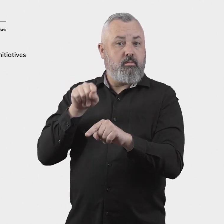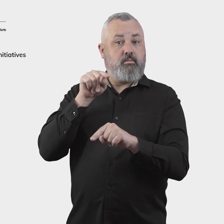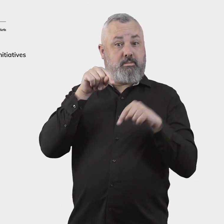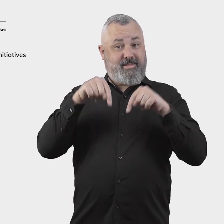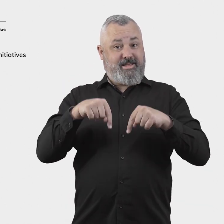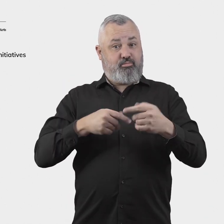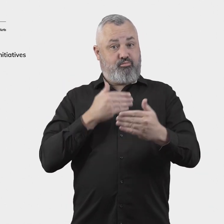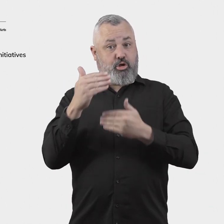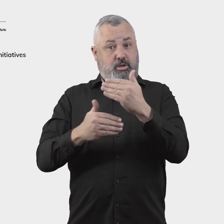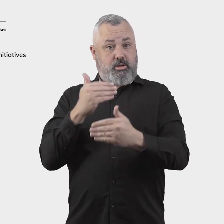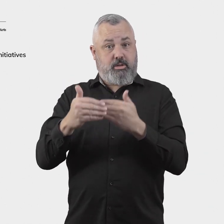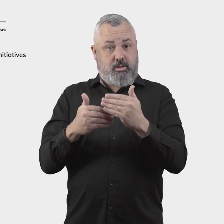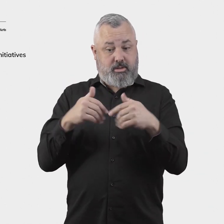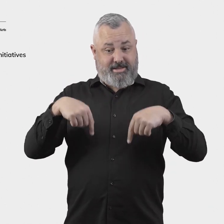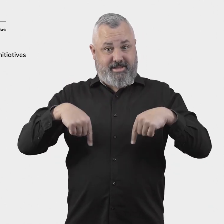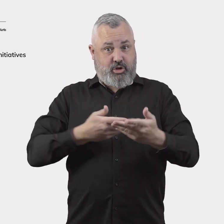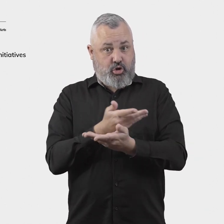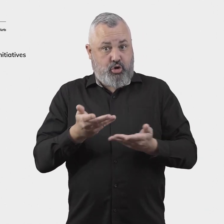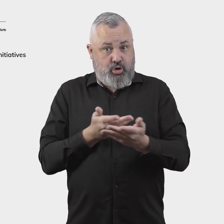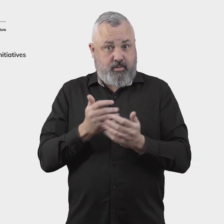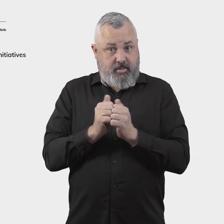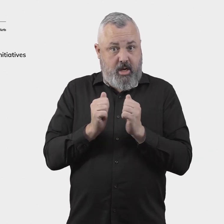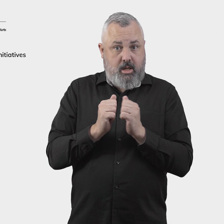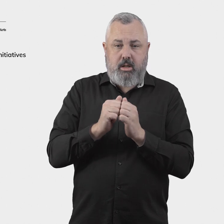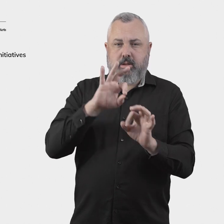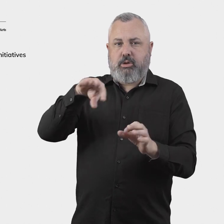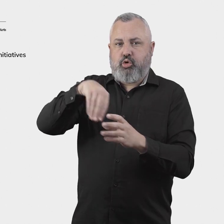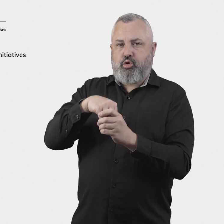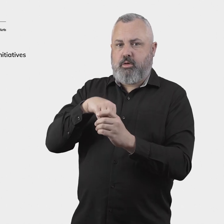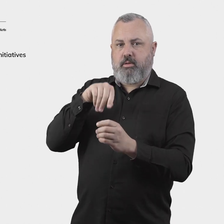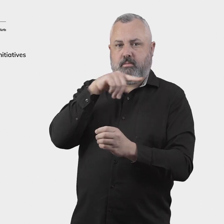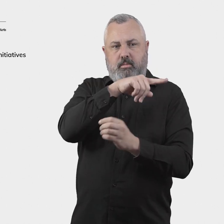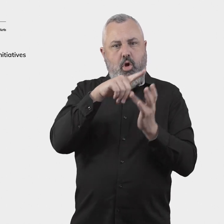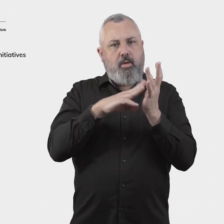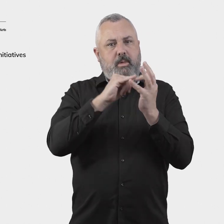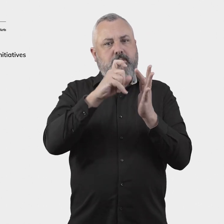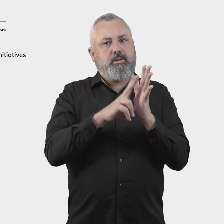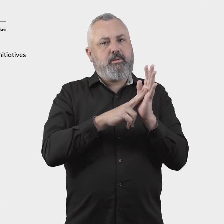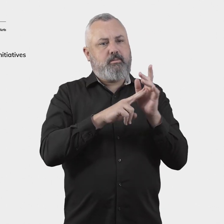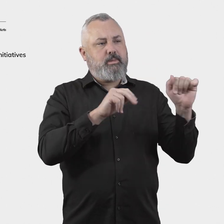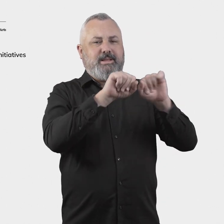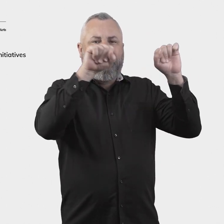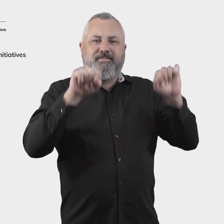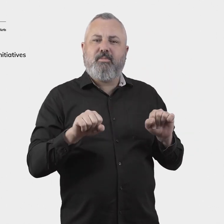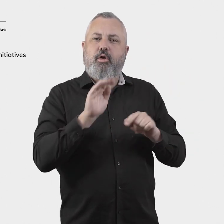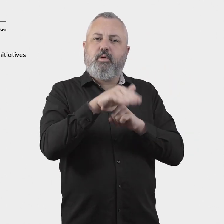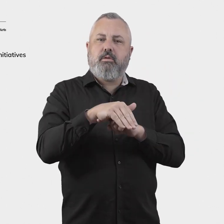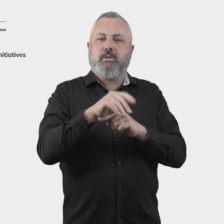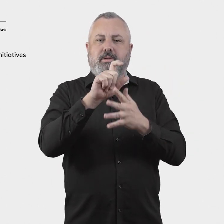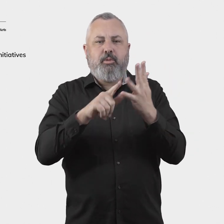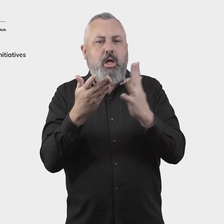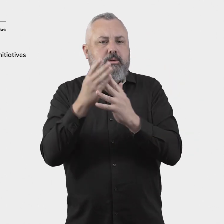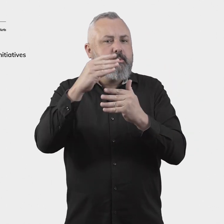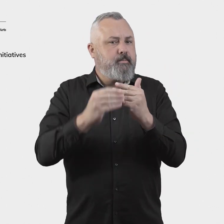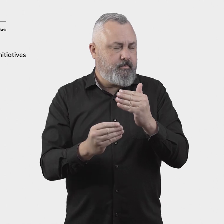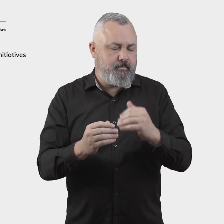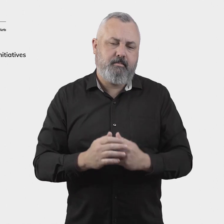This consultation paper does not seek stakeholder views on the ombuds scheme’s role in relation to disability access.